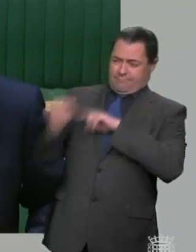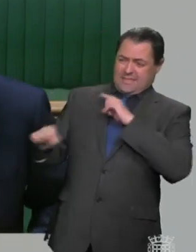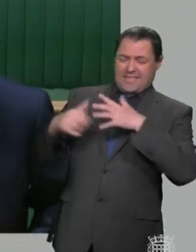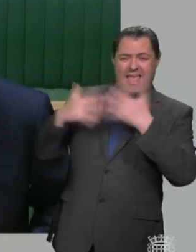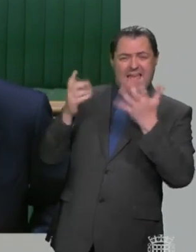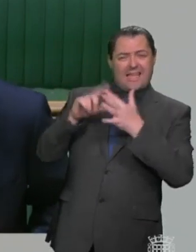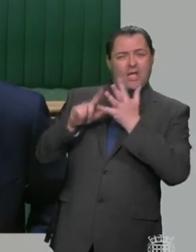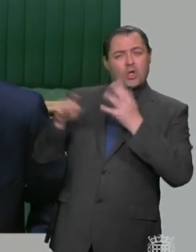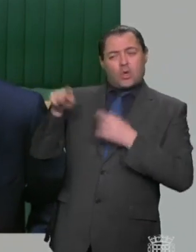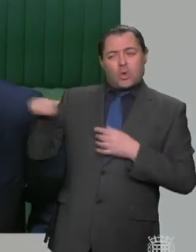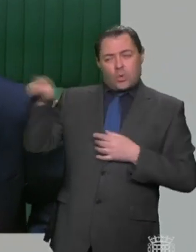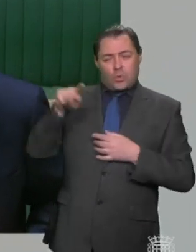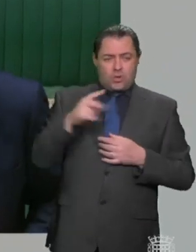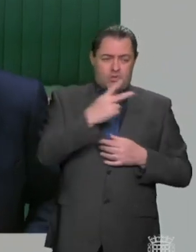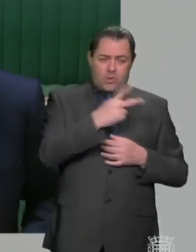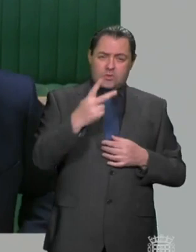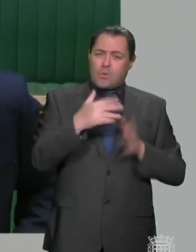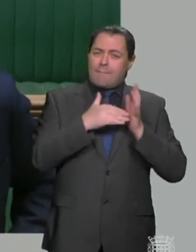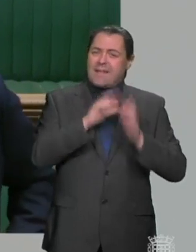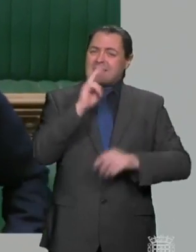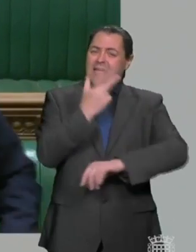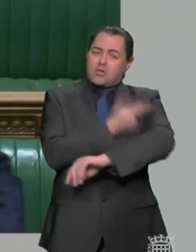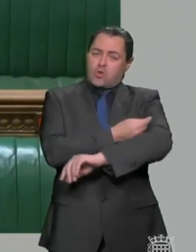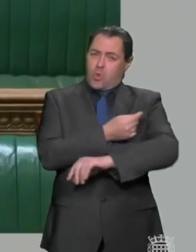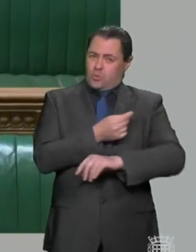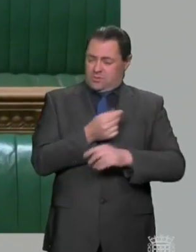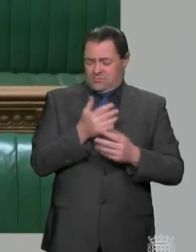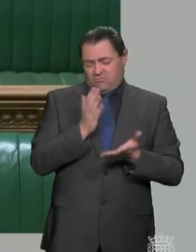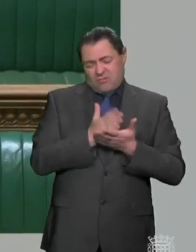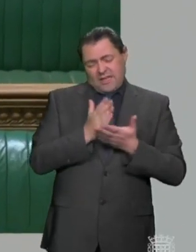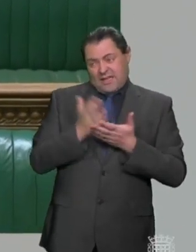22 million second doses. That, with great respect to the right hon. and learned Gentleman, is I